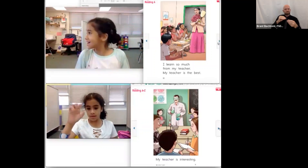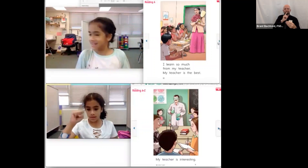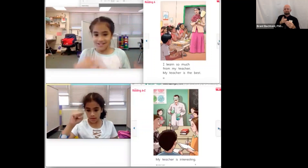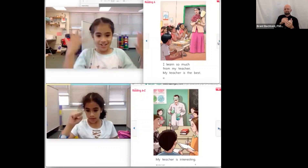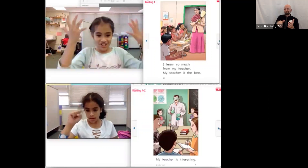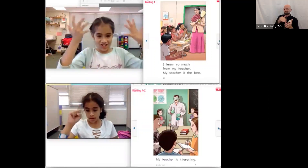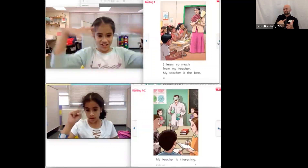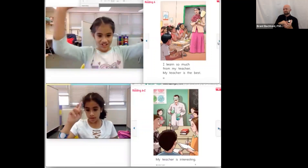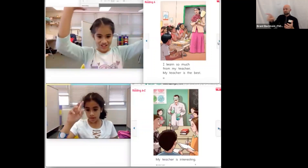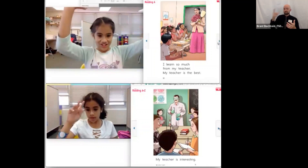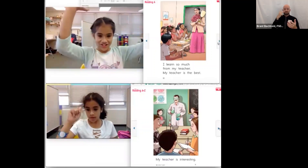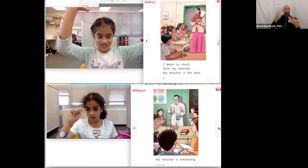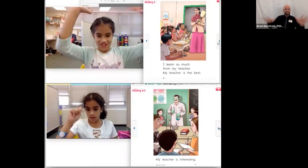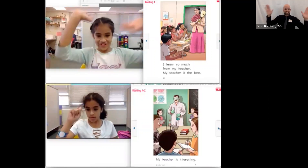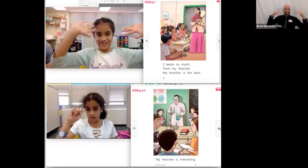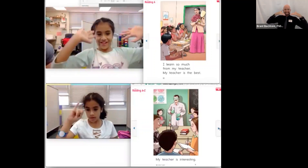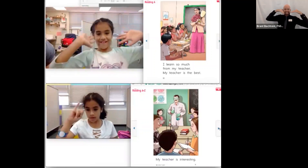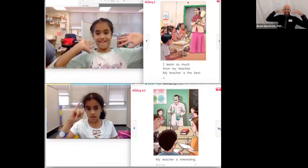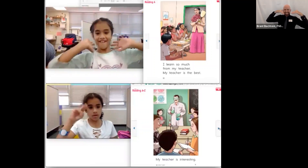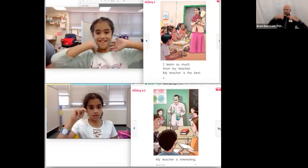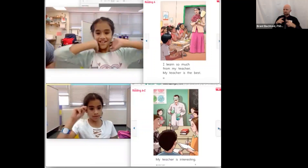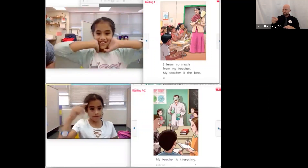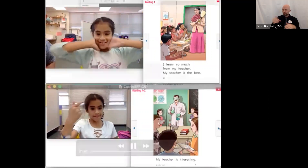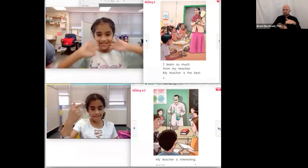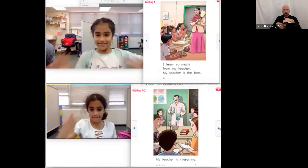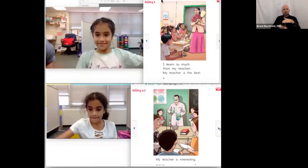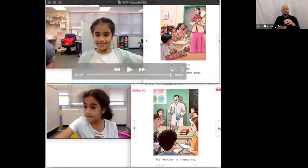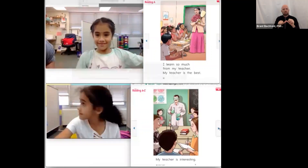That's fine because in the story it was repeated. And we can see